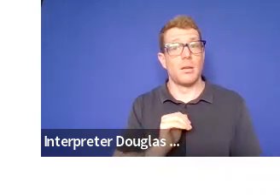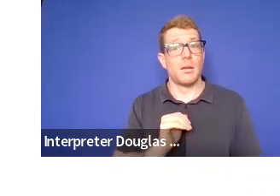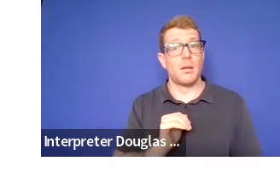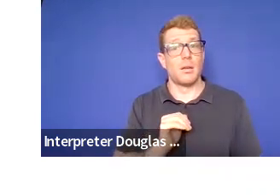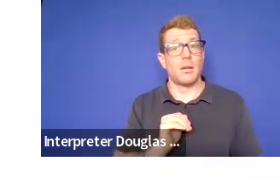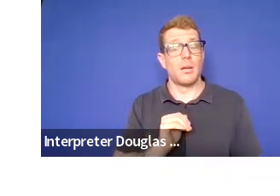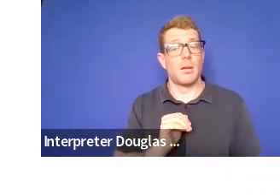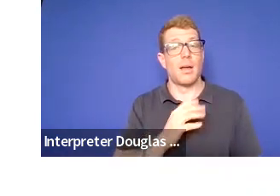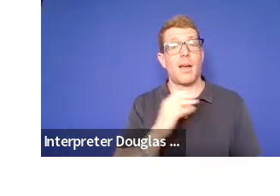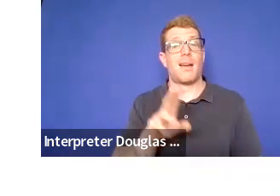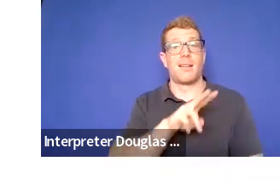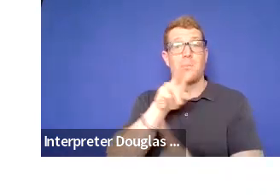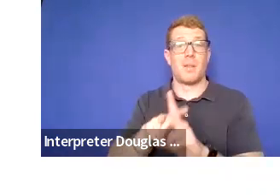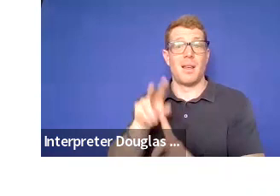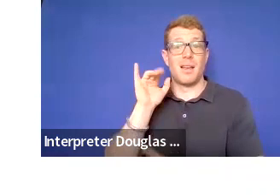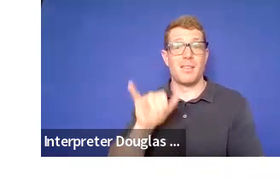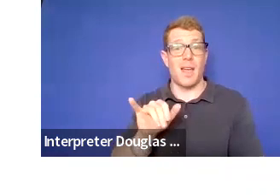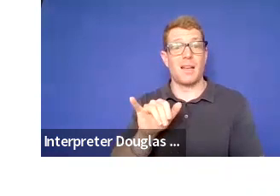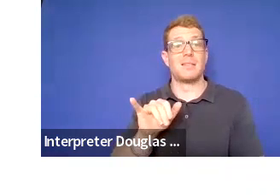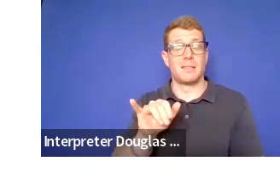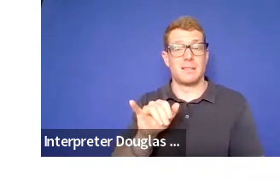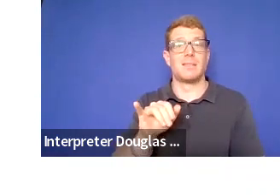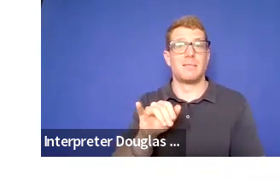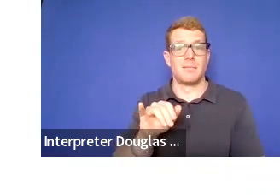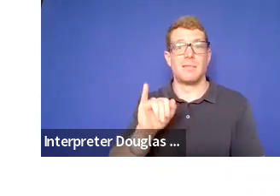And applying that impairment-related work expense.